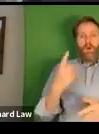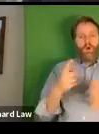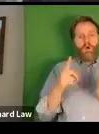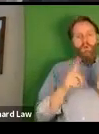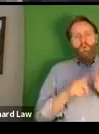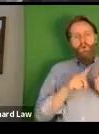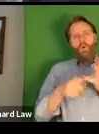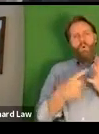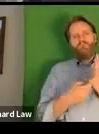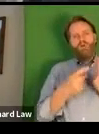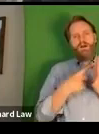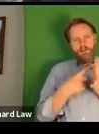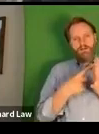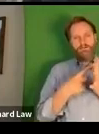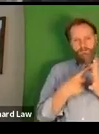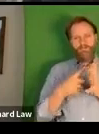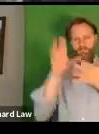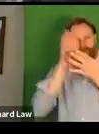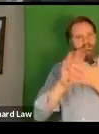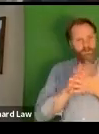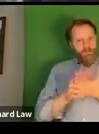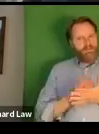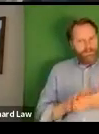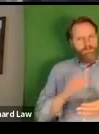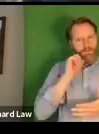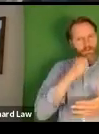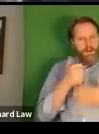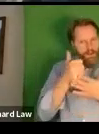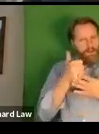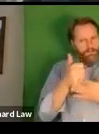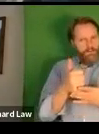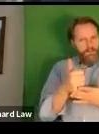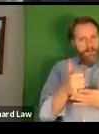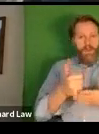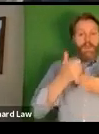tackle that for you because the advice is still the same if you can work from